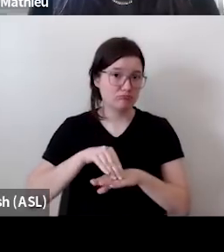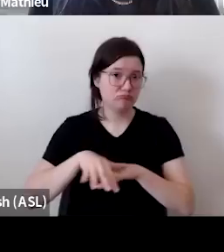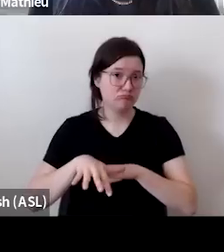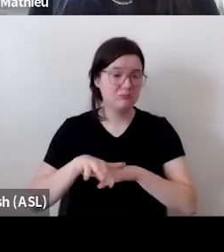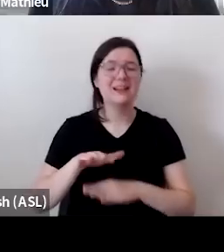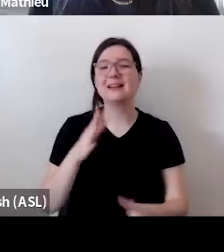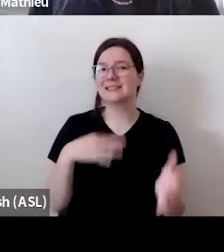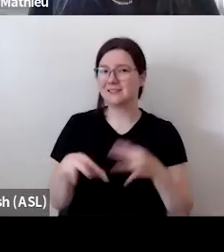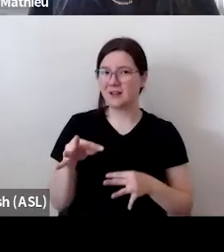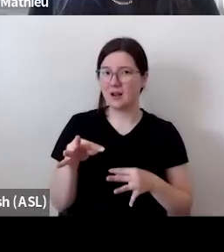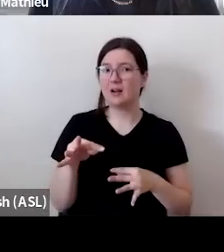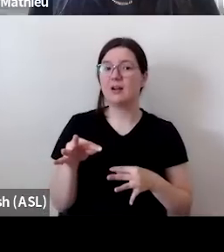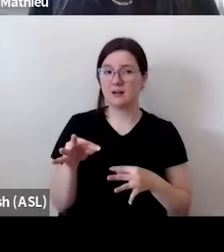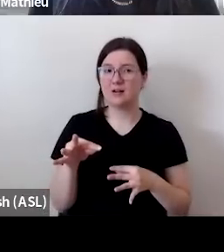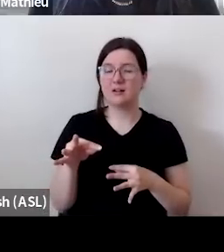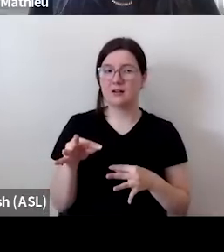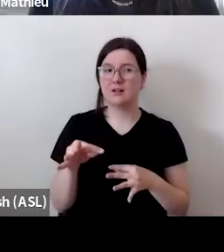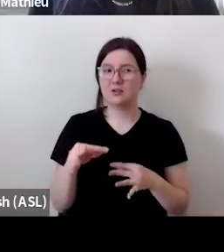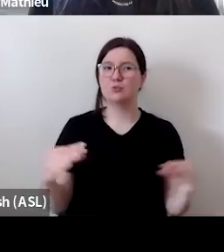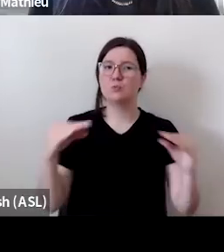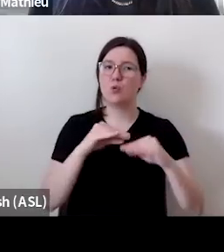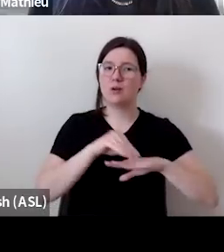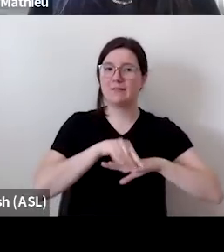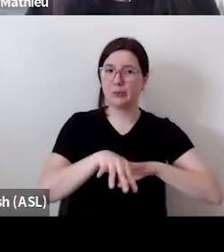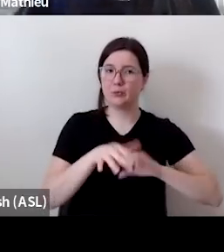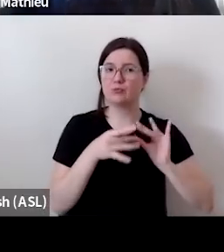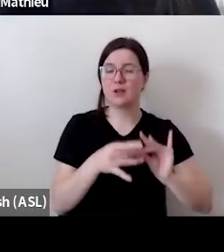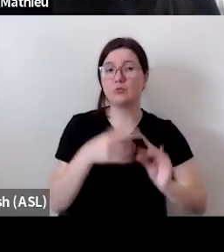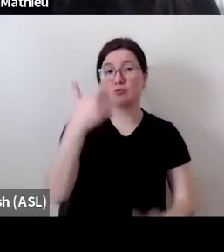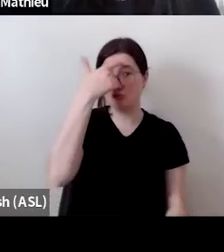to be a much heavier emphasis on trauma,